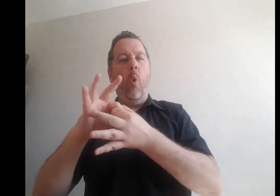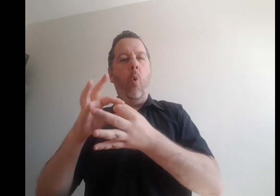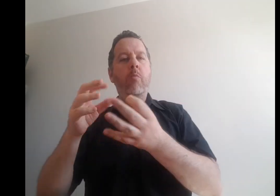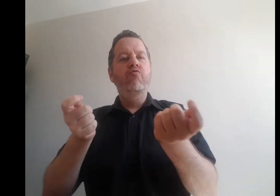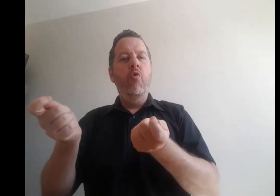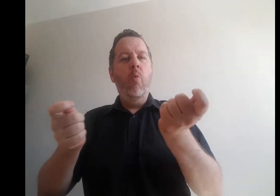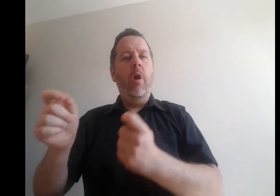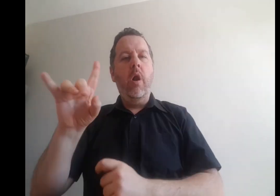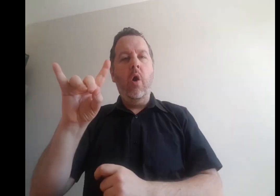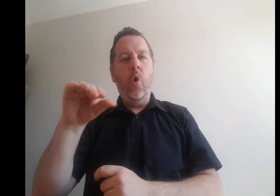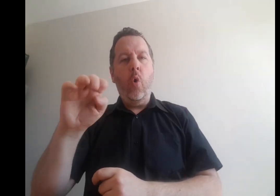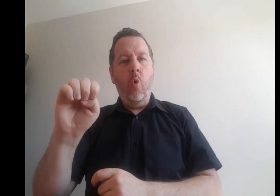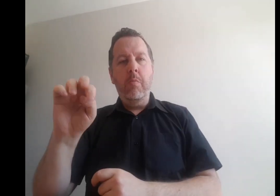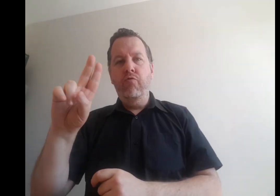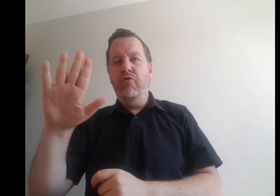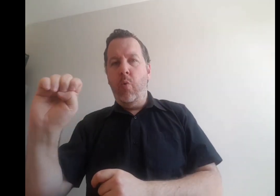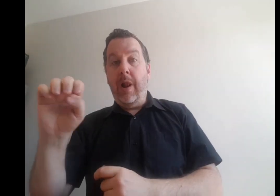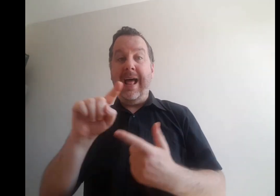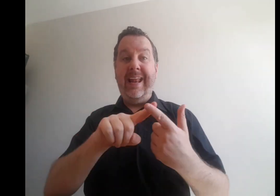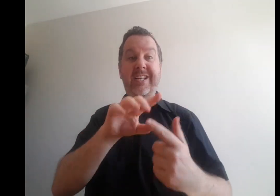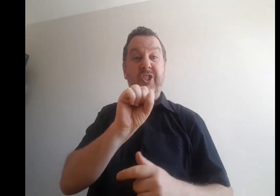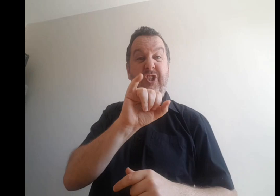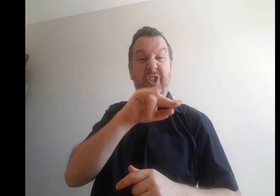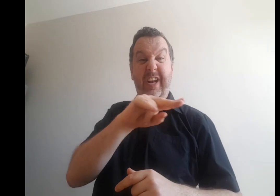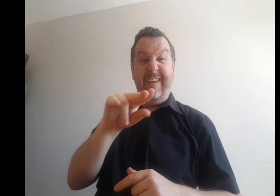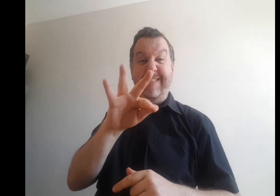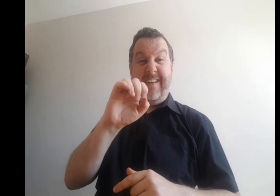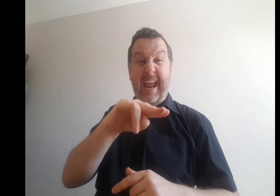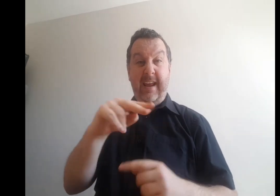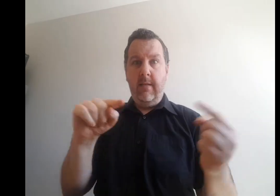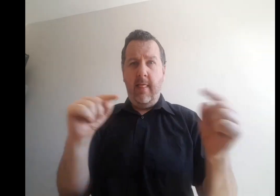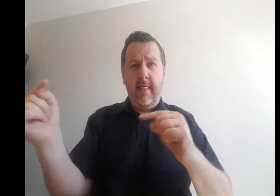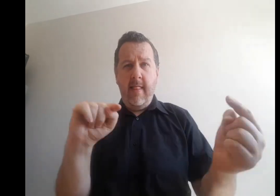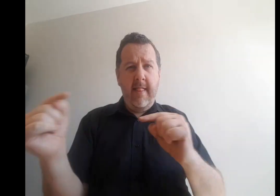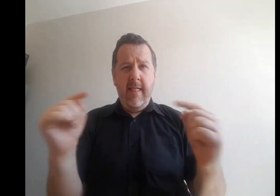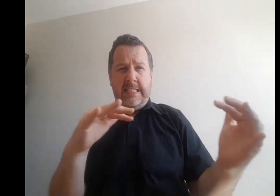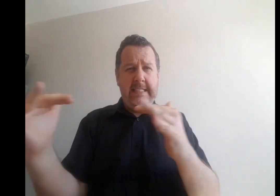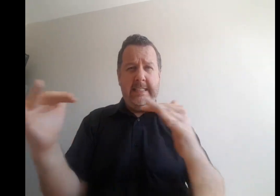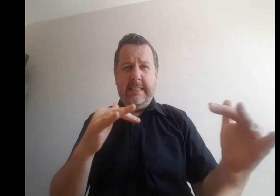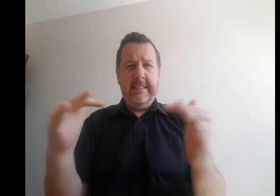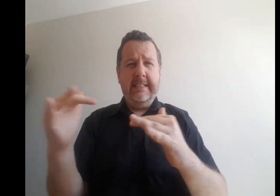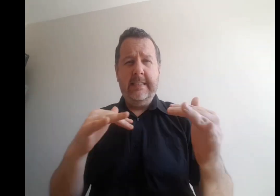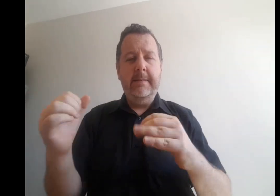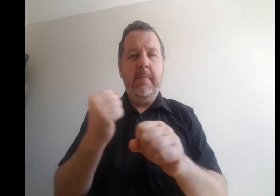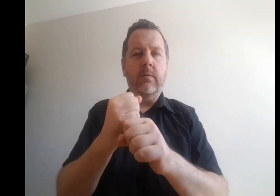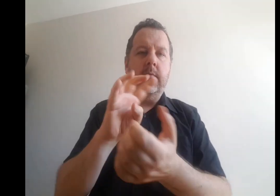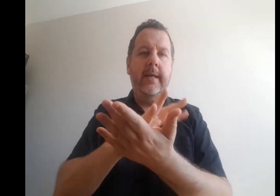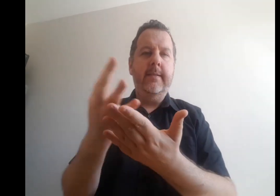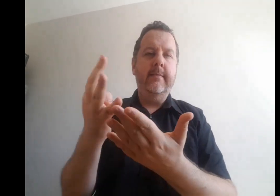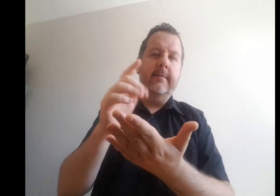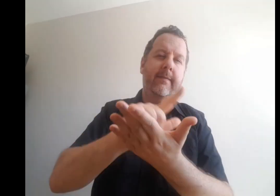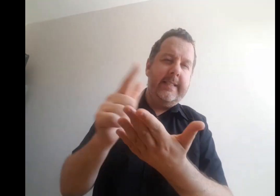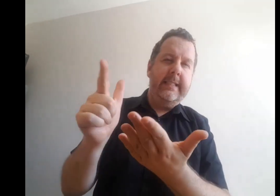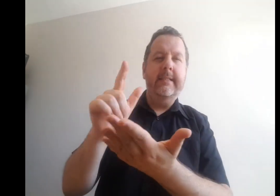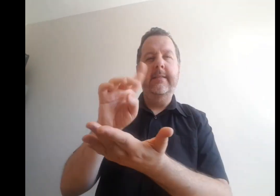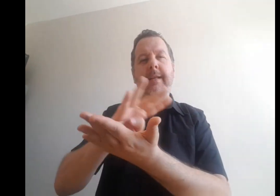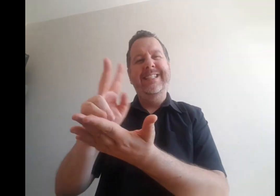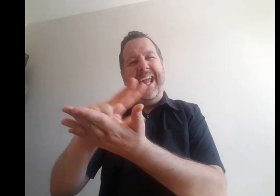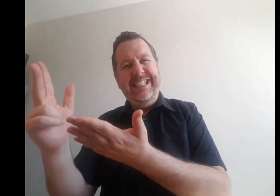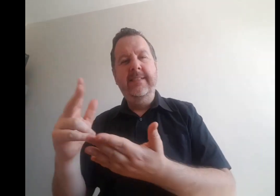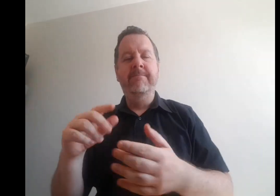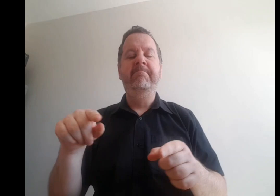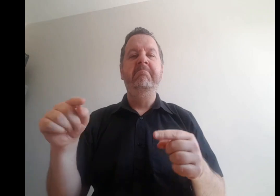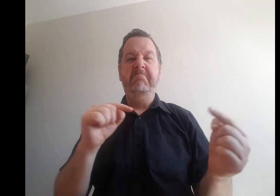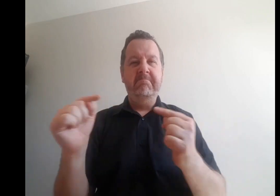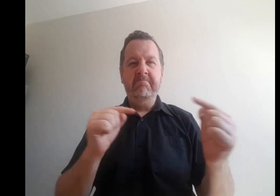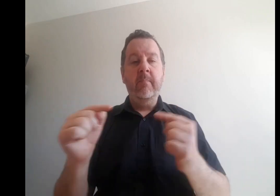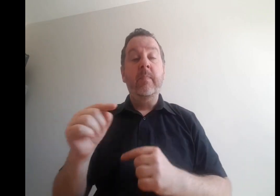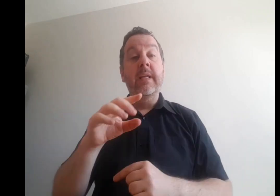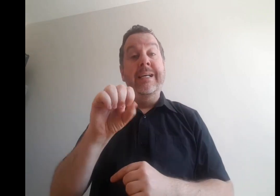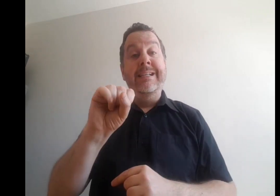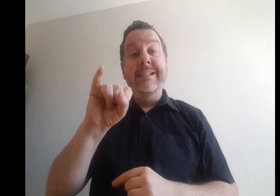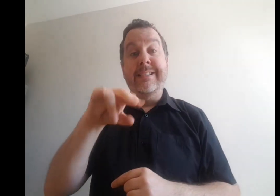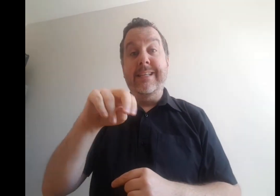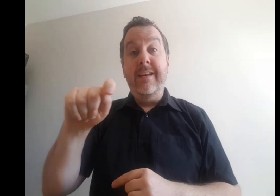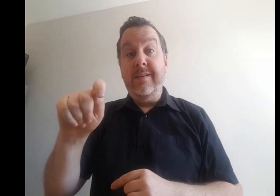and Sinn Fein supporters around 1917 and 1918. Sinnott himself was captured by the IRA at one stage,